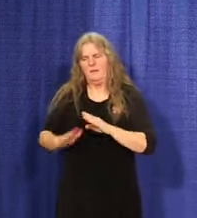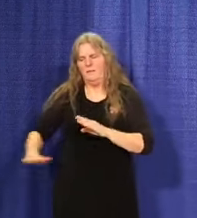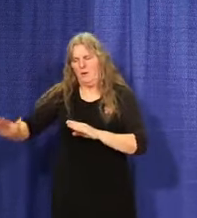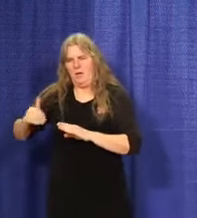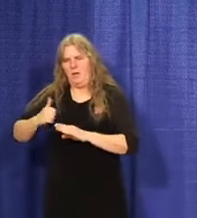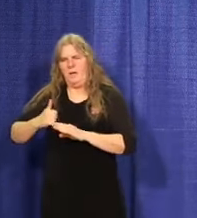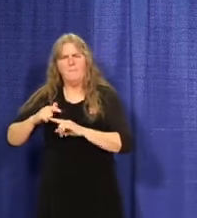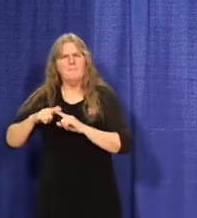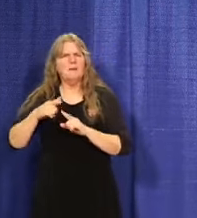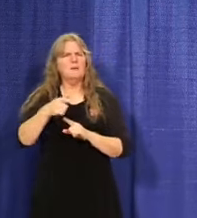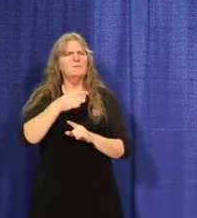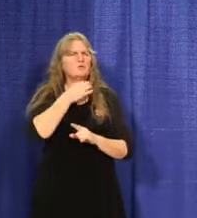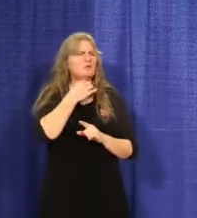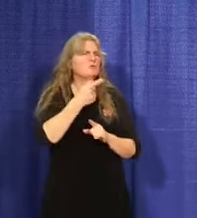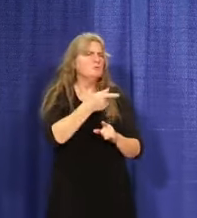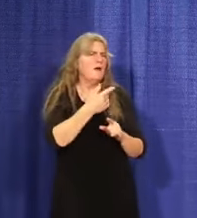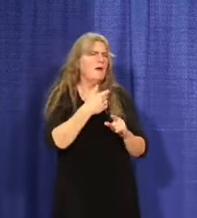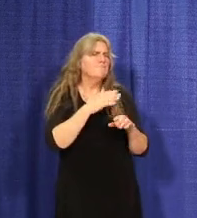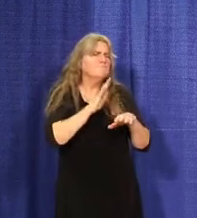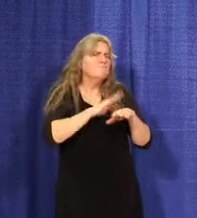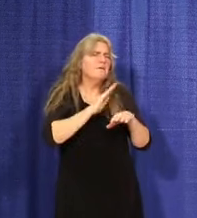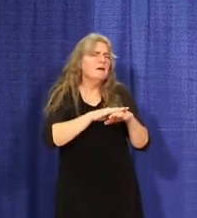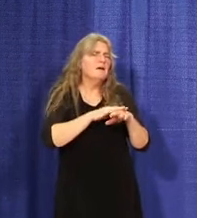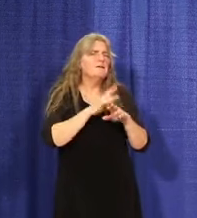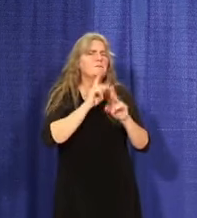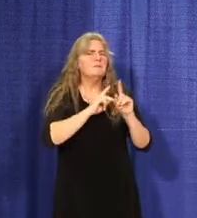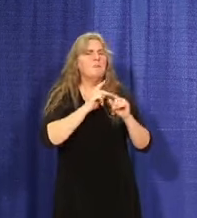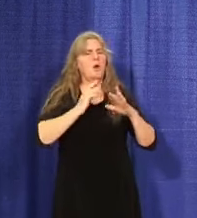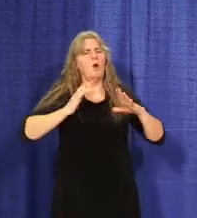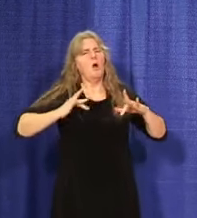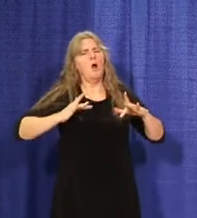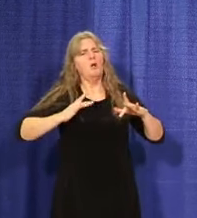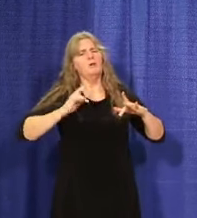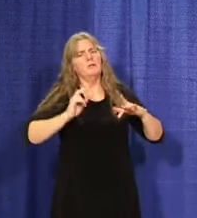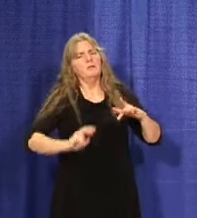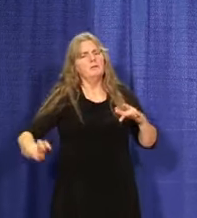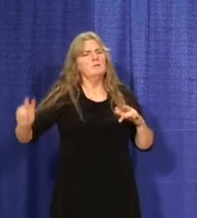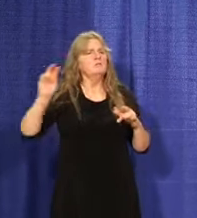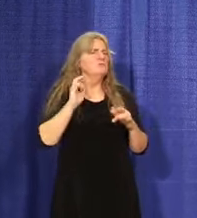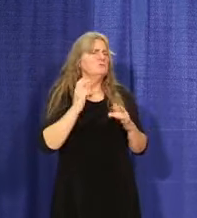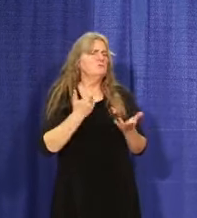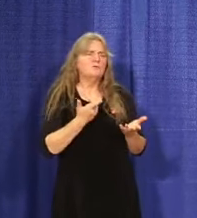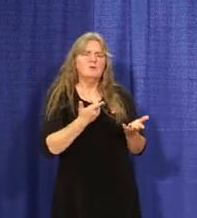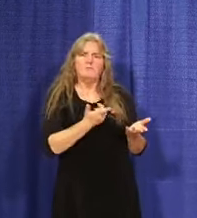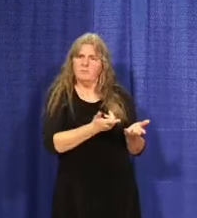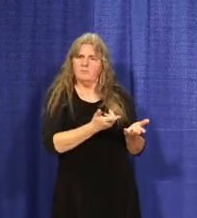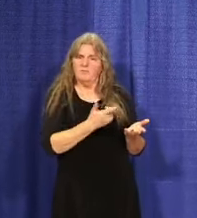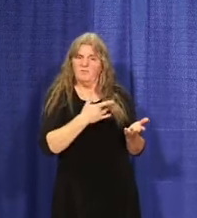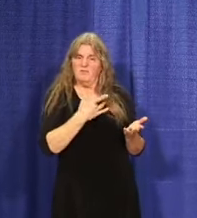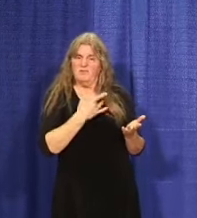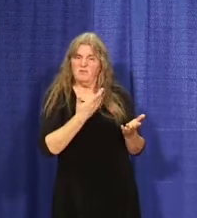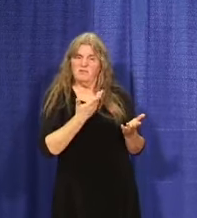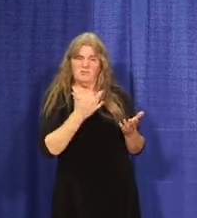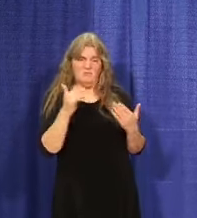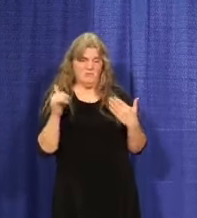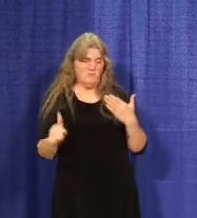people planning quality travel? And are you anticipating that the risk of seeing COVID-19